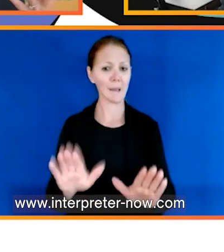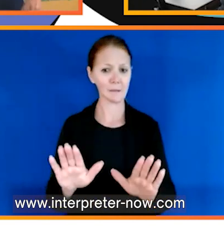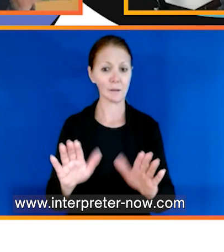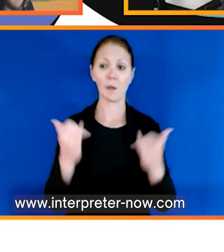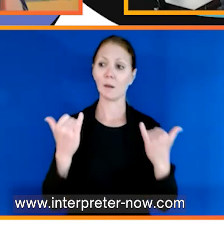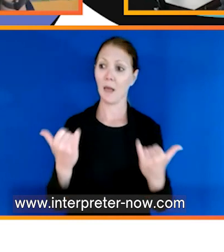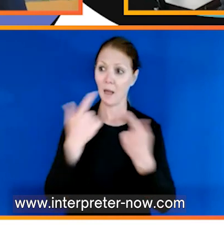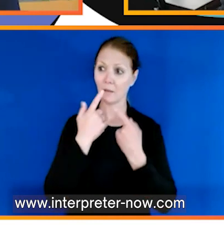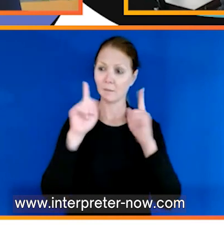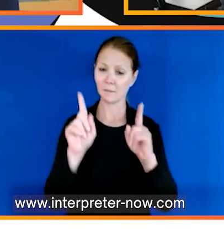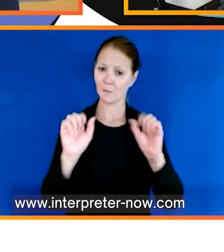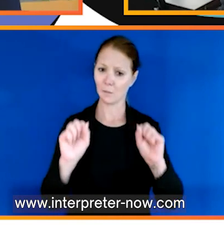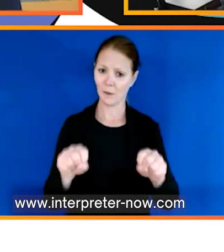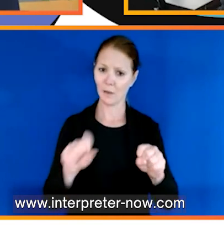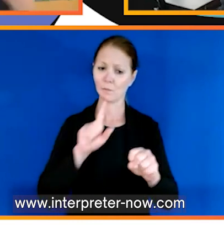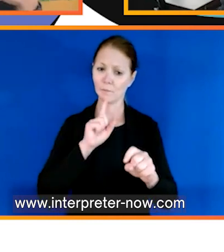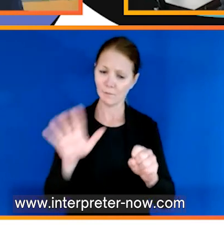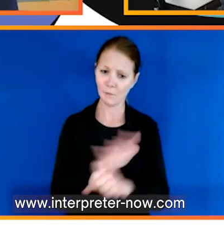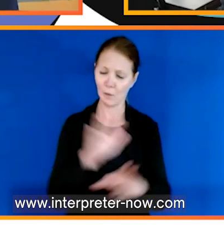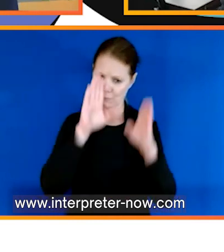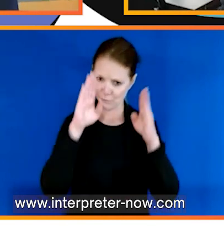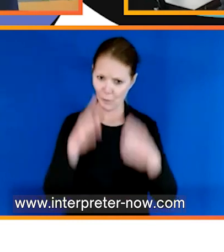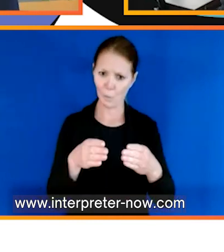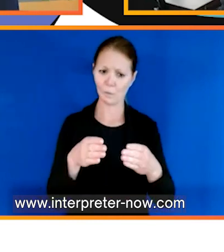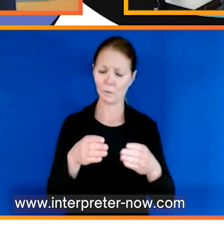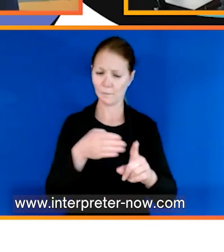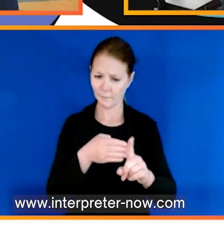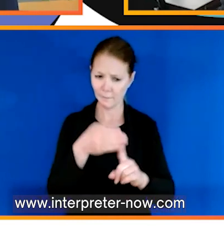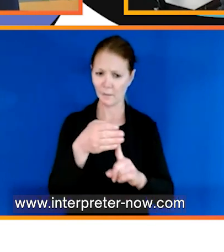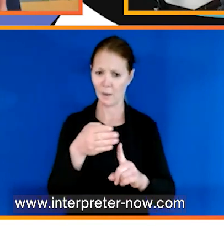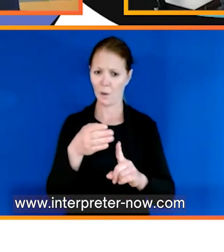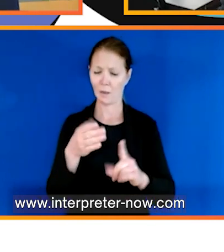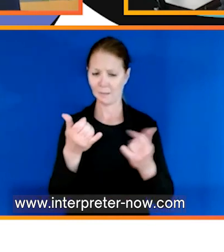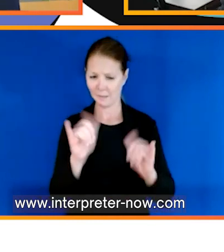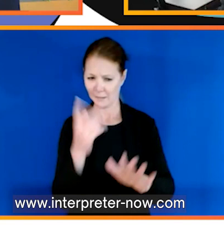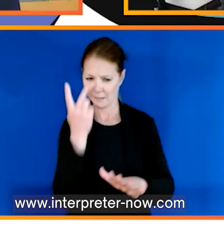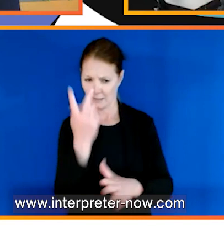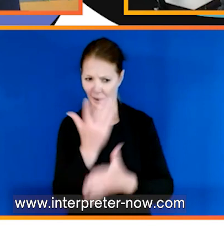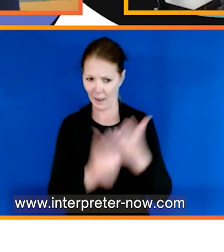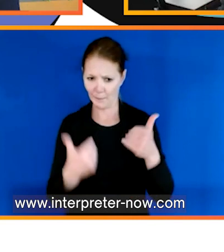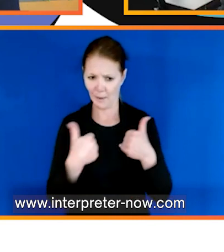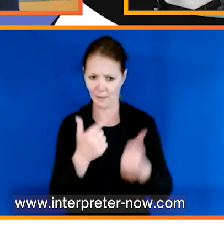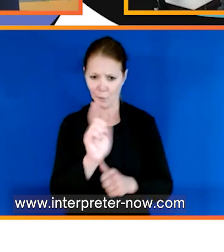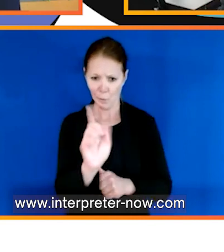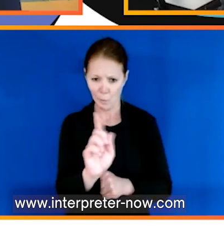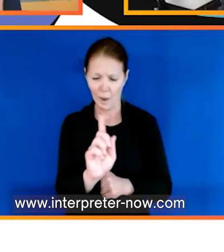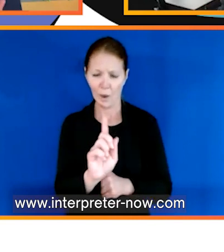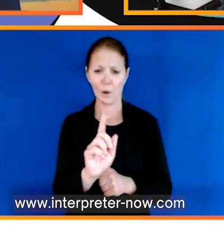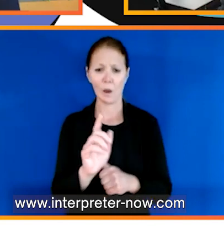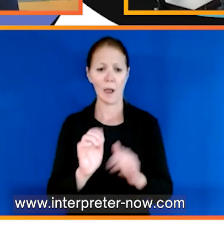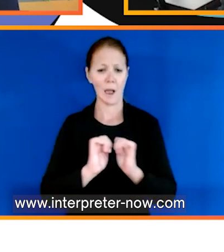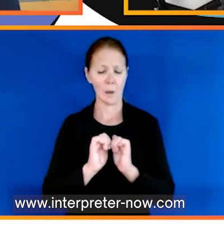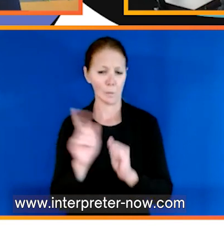So now we have the ability to really focus, to focus on where are there still some gaps,